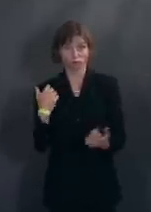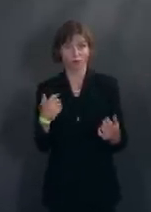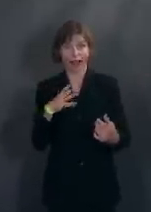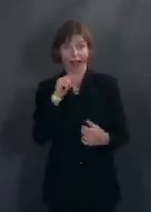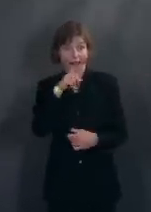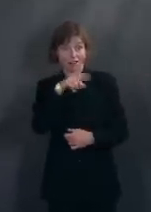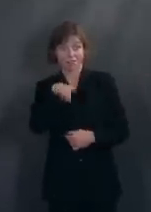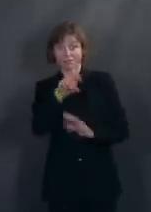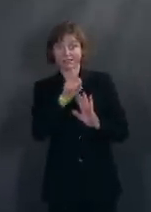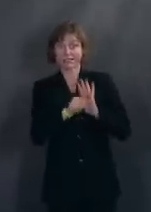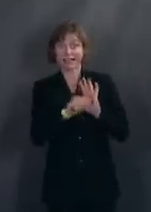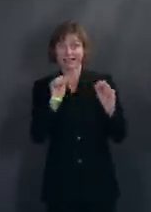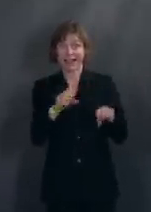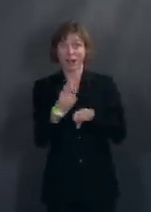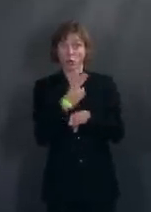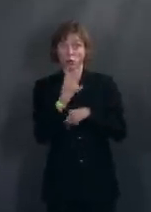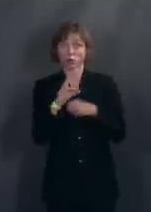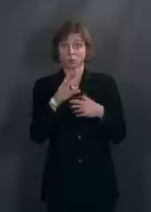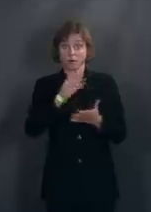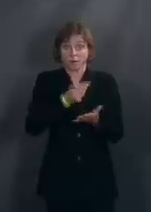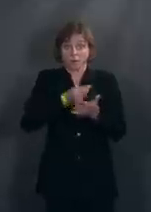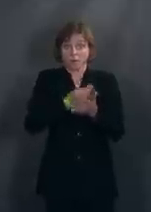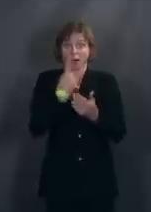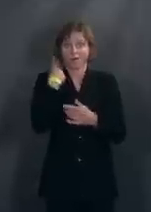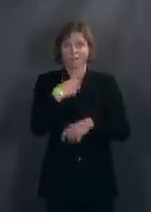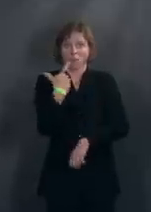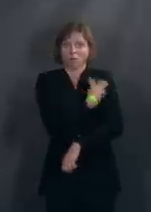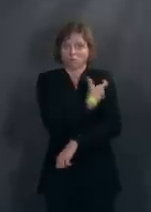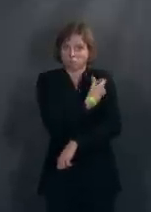for the vaccination efforts and emergency supplies moving forward.